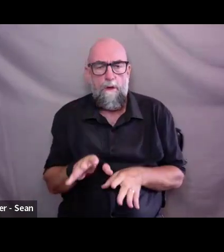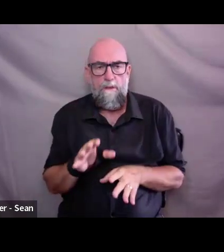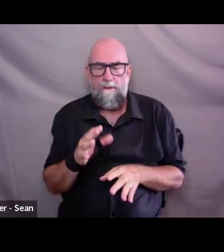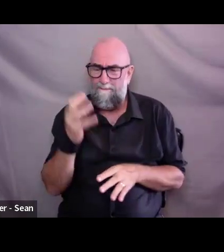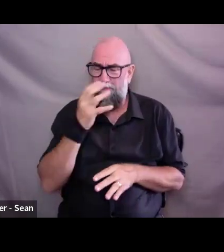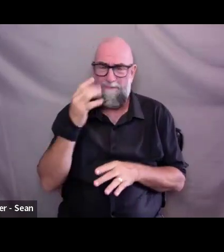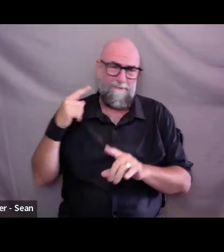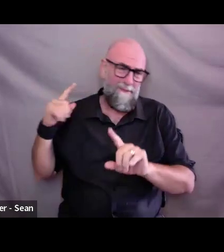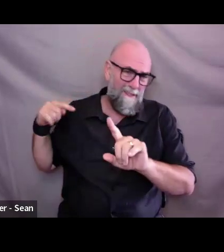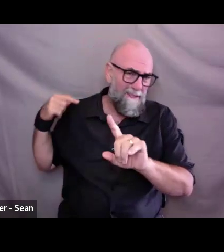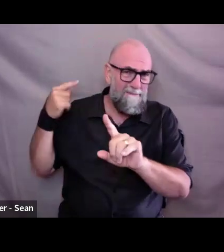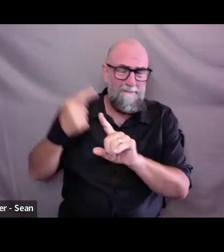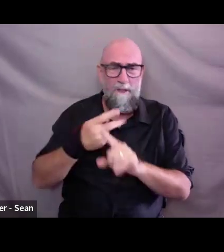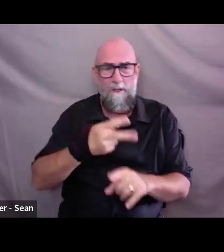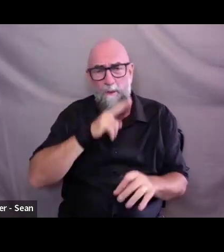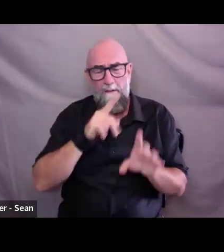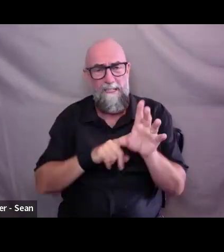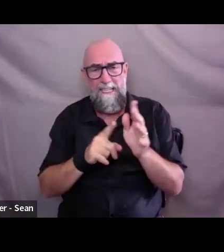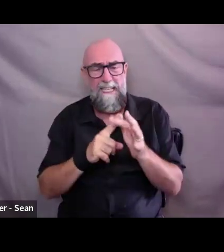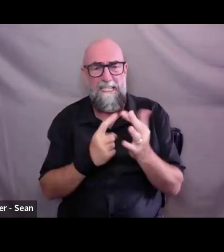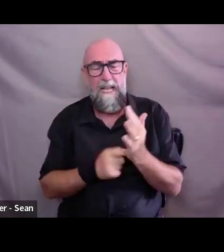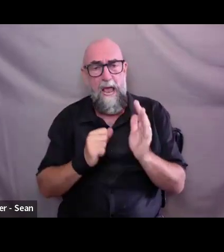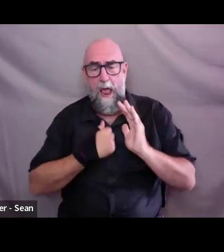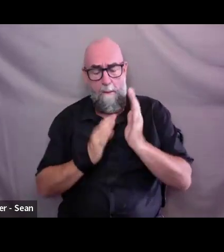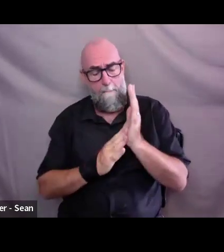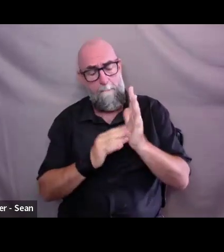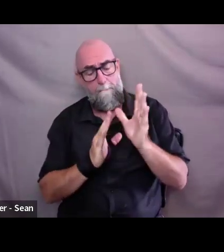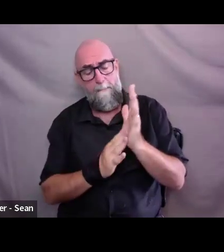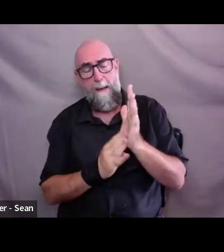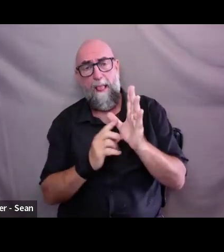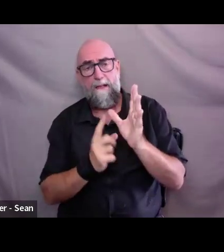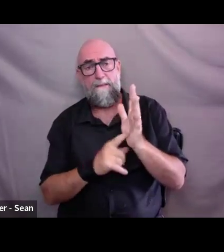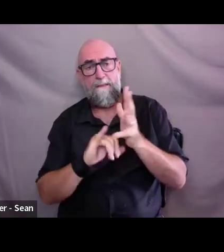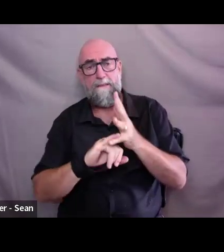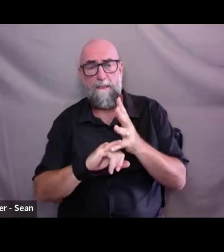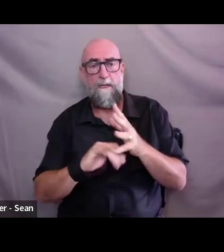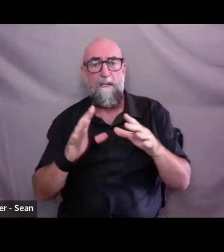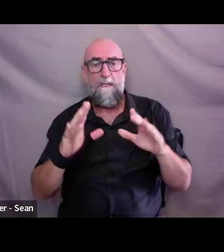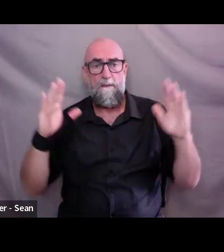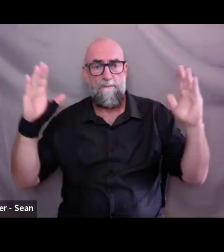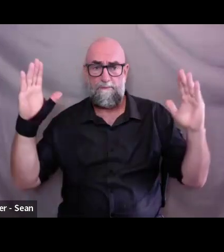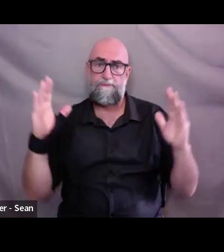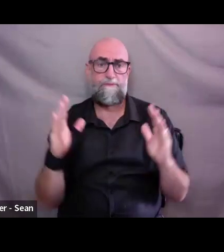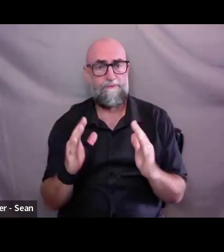region our bioregion.